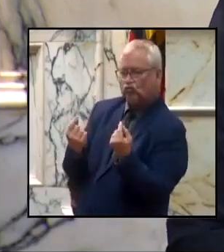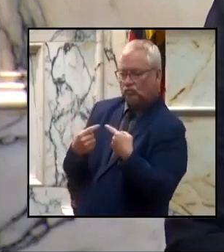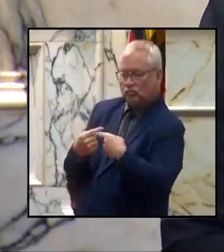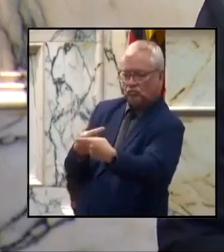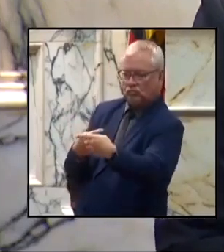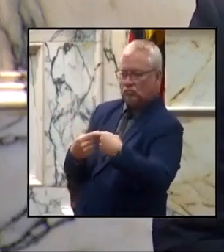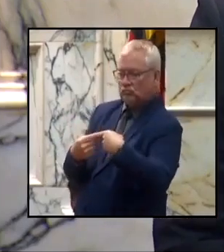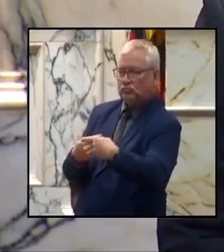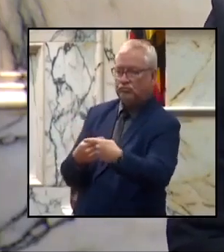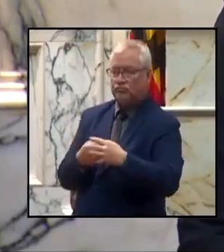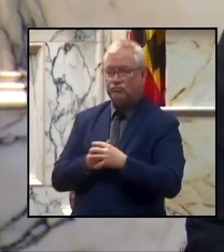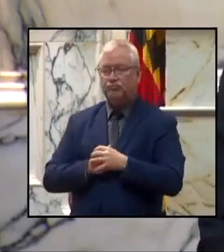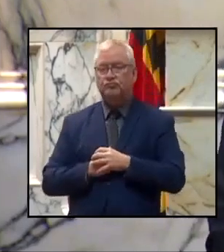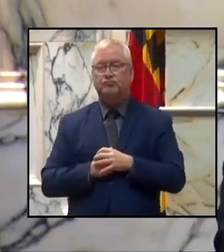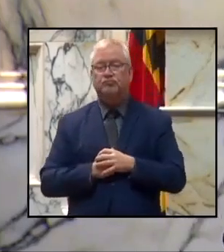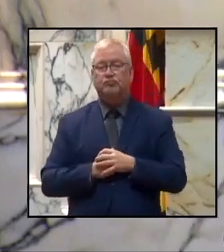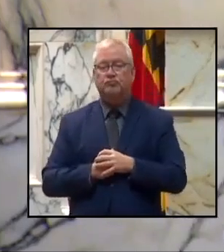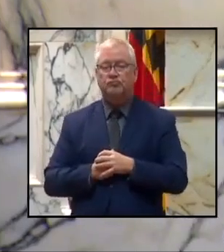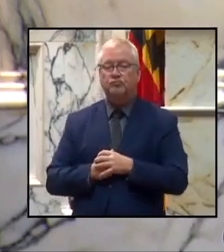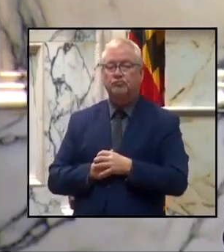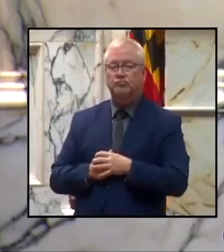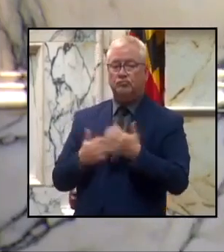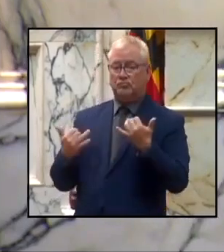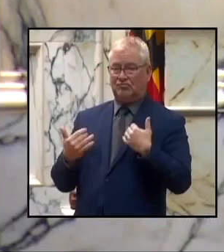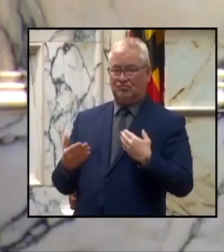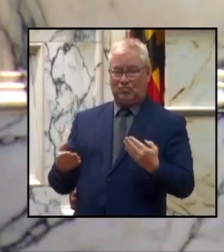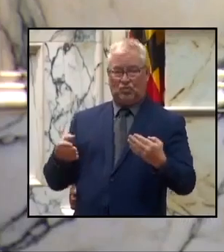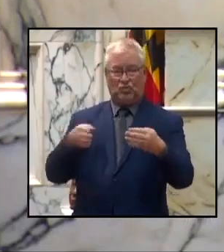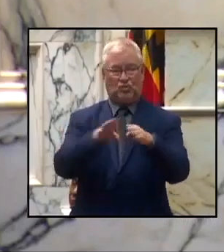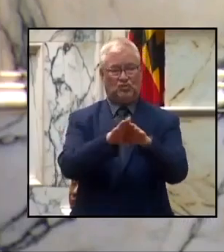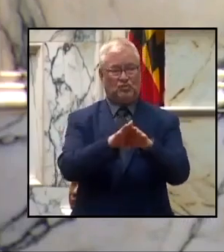close this $3 billion bud